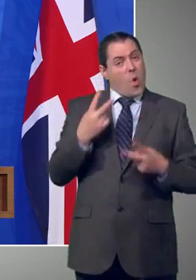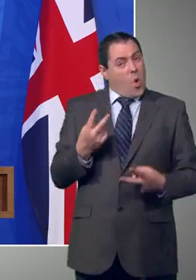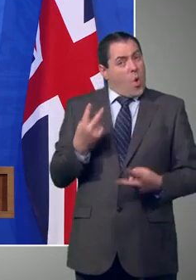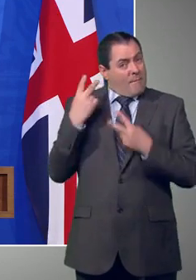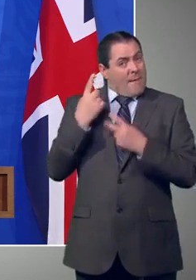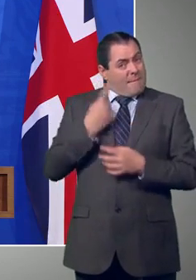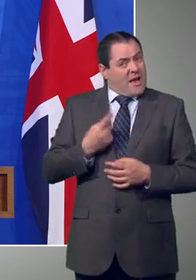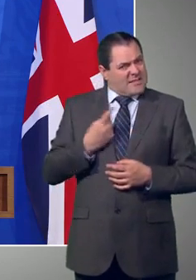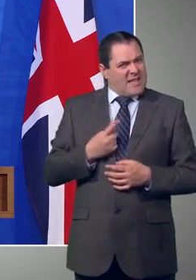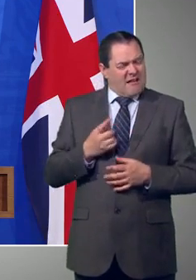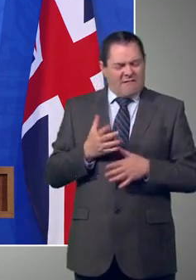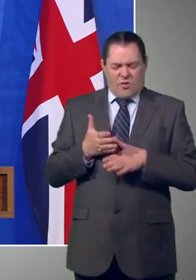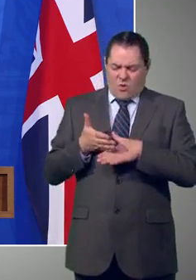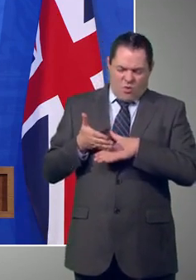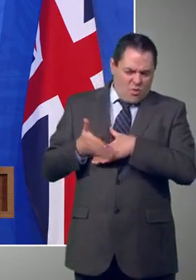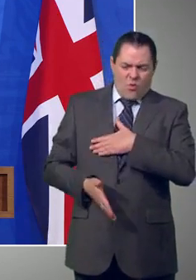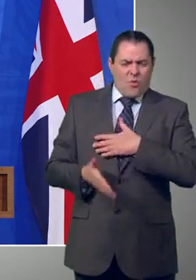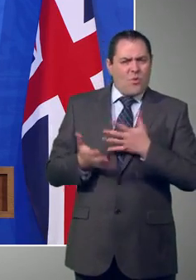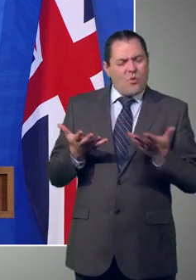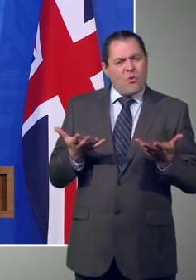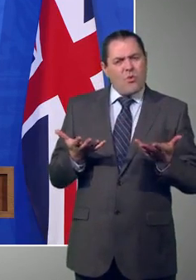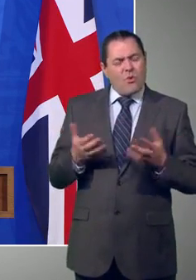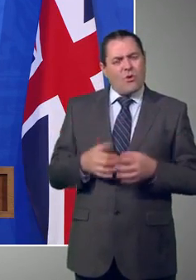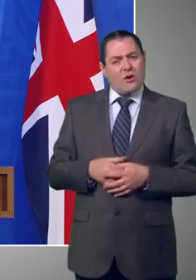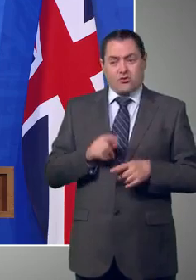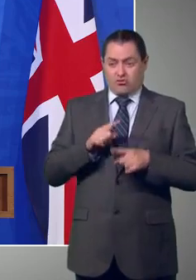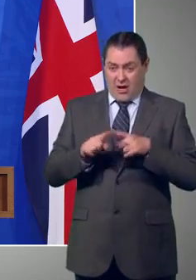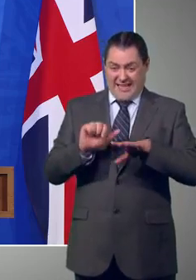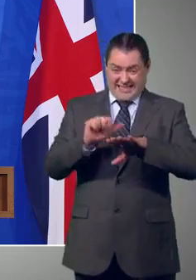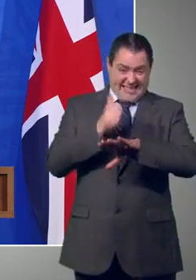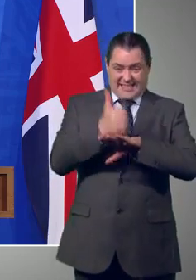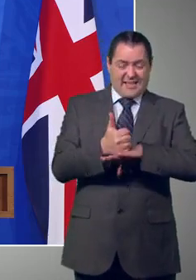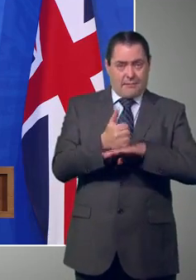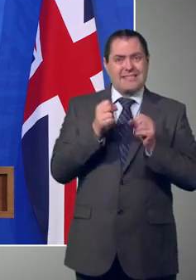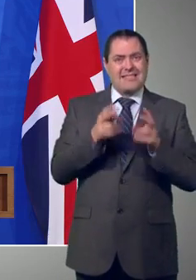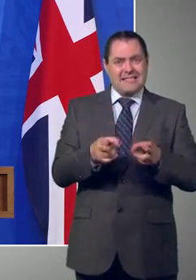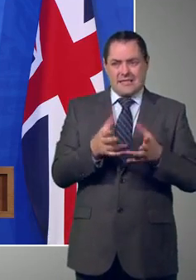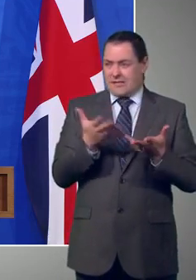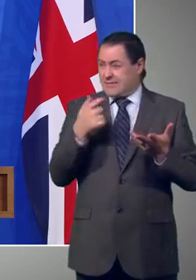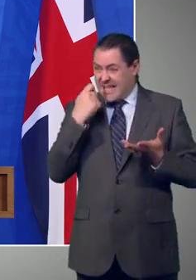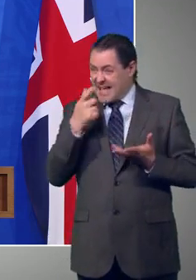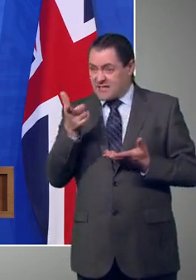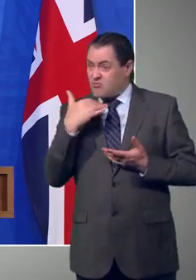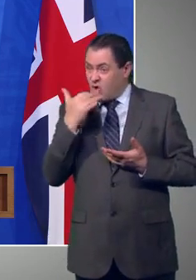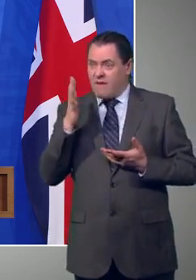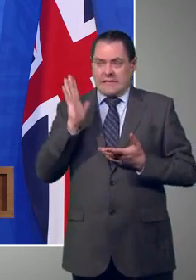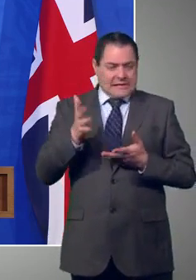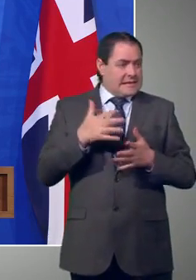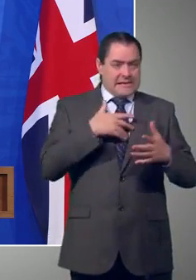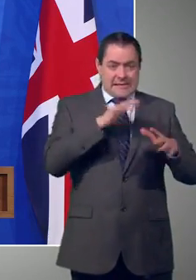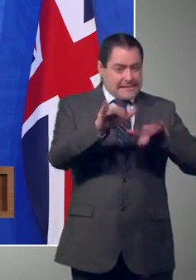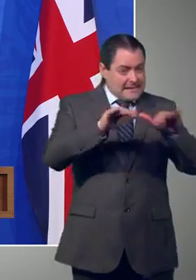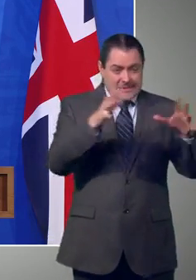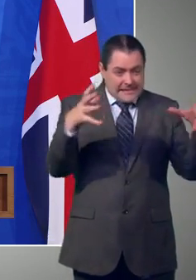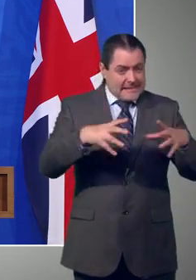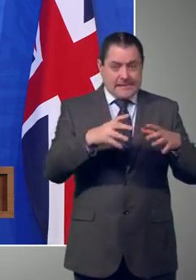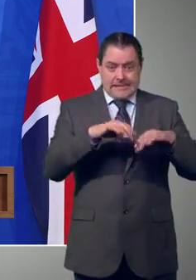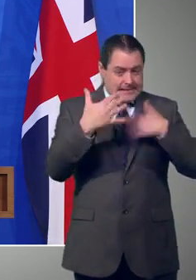worked incredibly hard to put in place what is needed to.